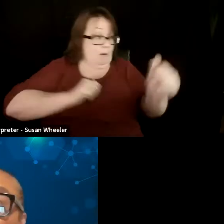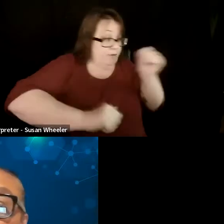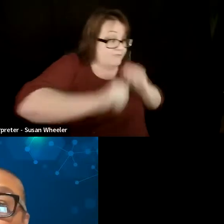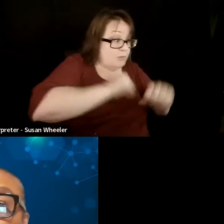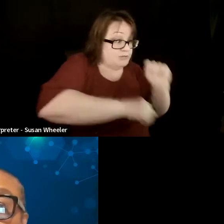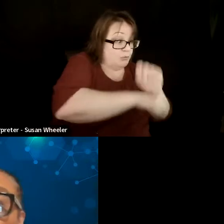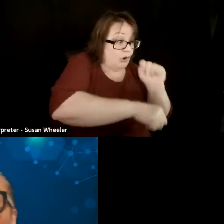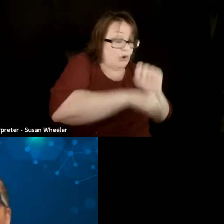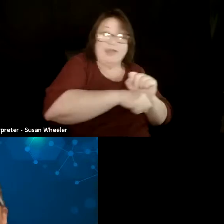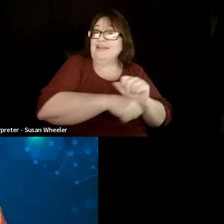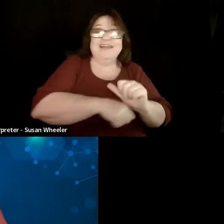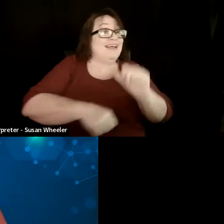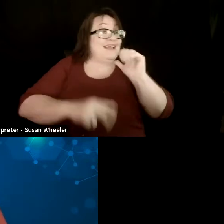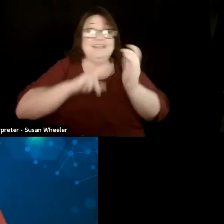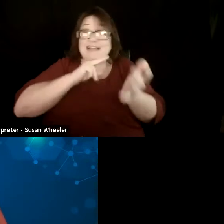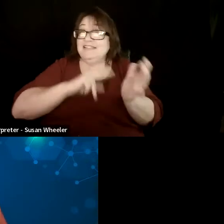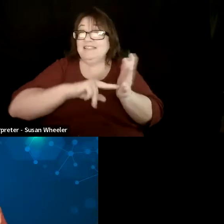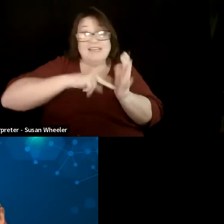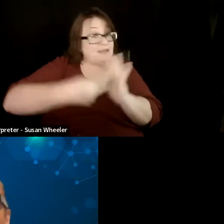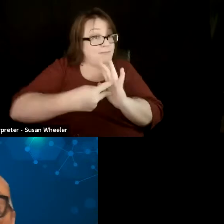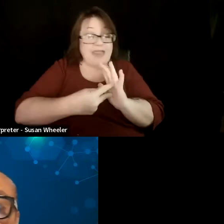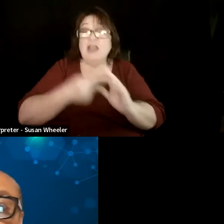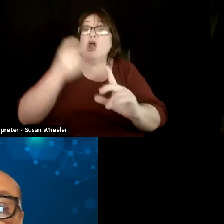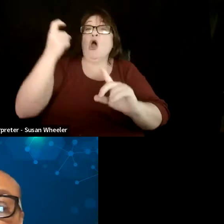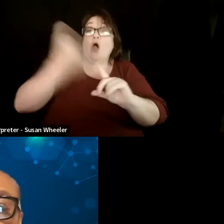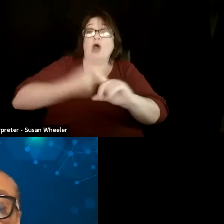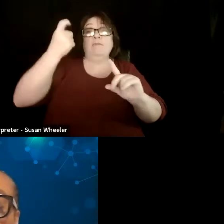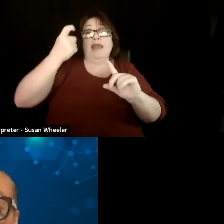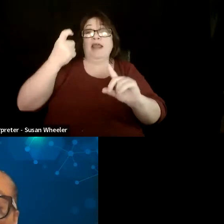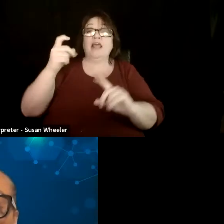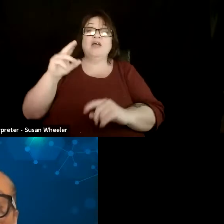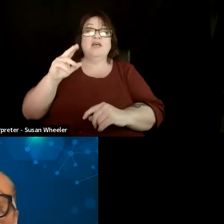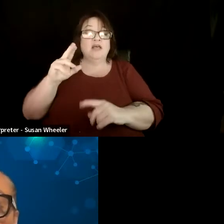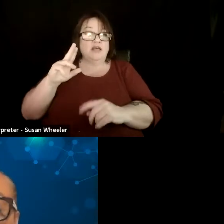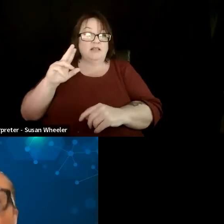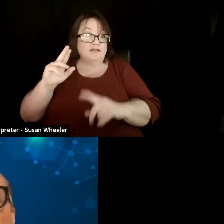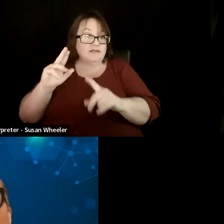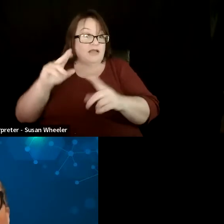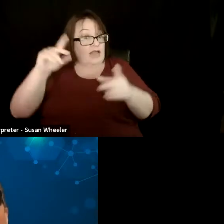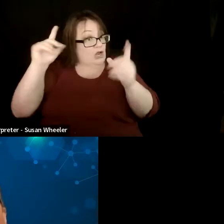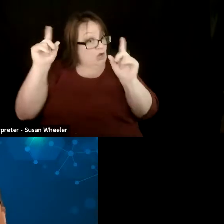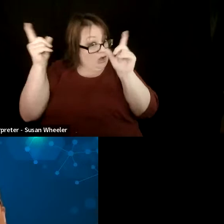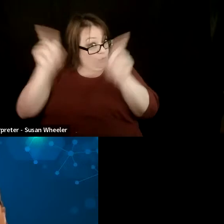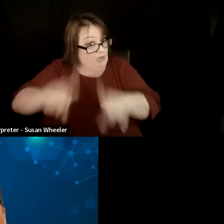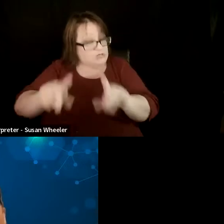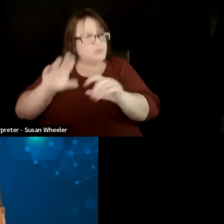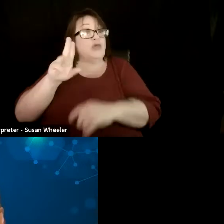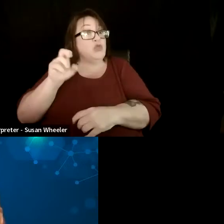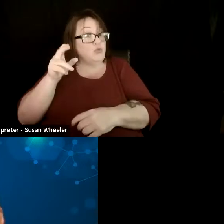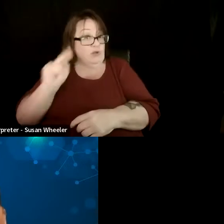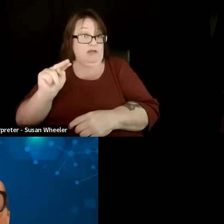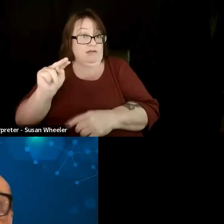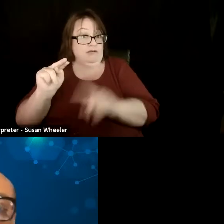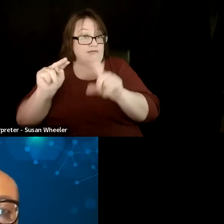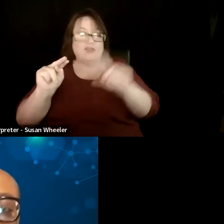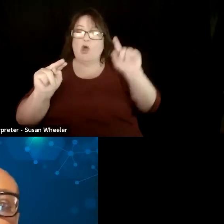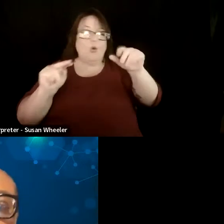does not mean an automatic waiver of the union's Collective Bargaining Agreement. The producer will need to contact the union